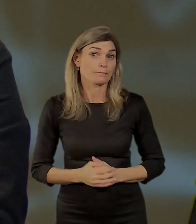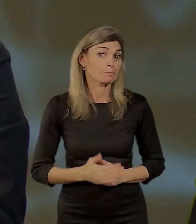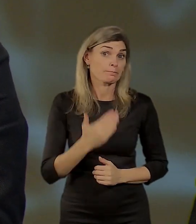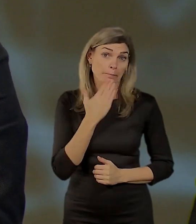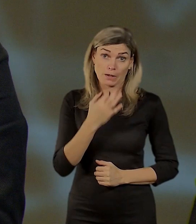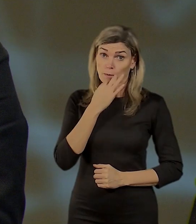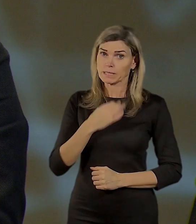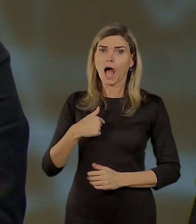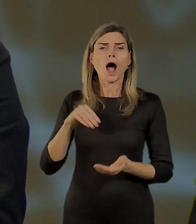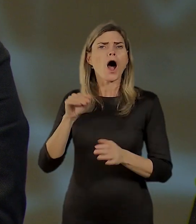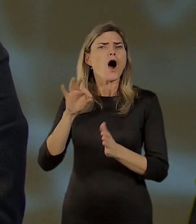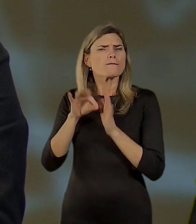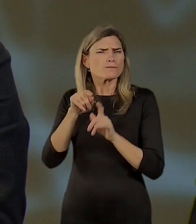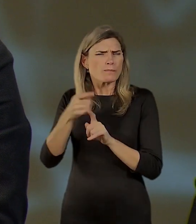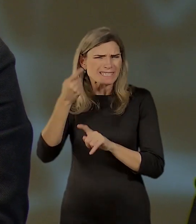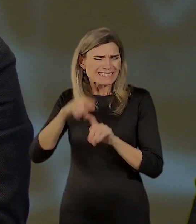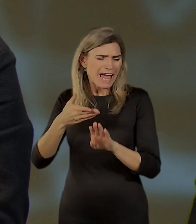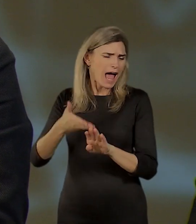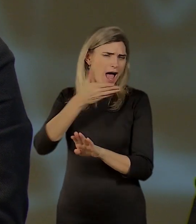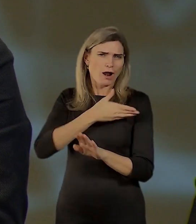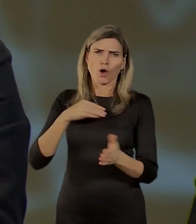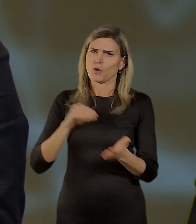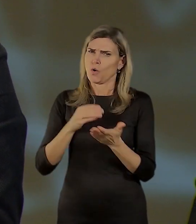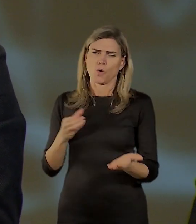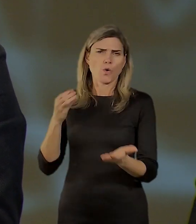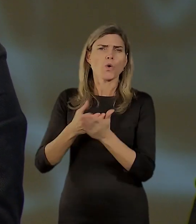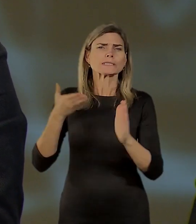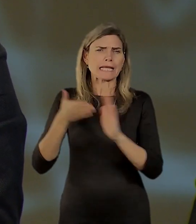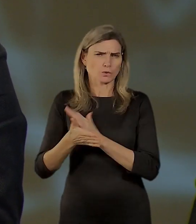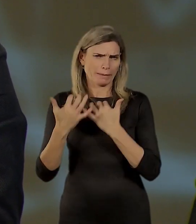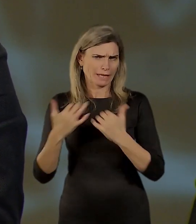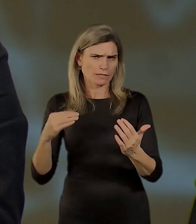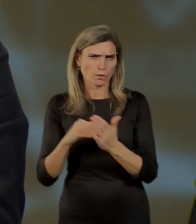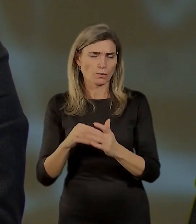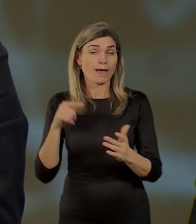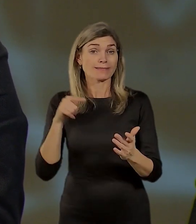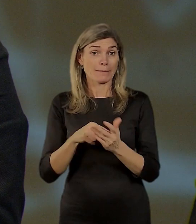to the ring road. I know that a study is currently being prepared